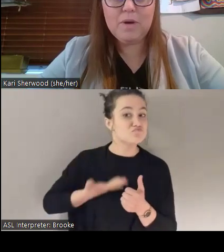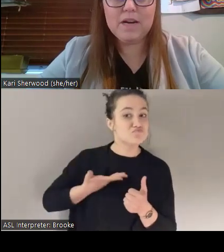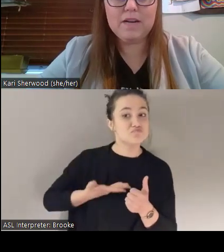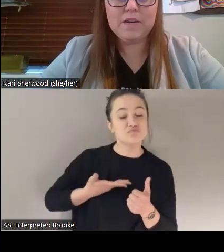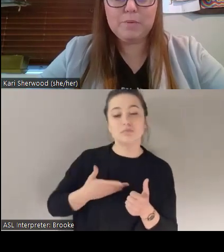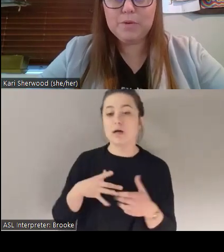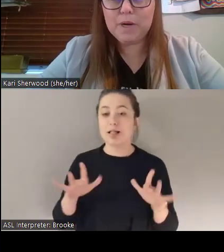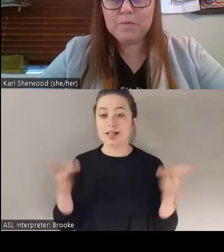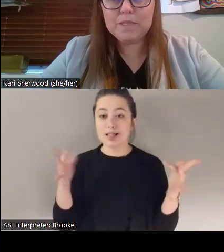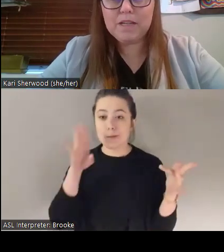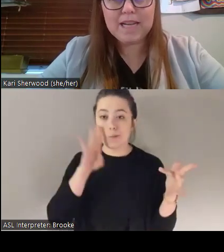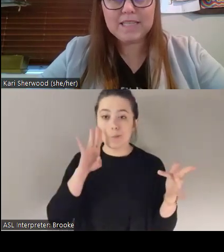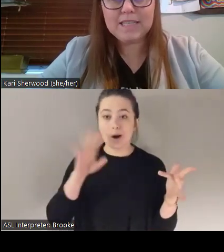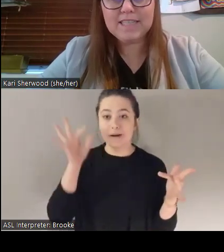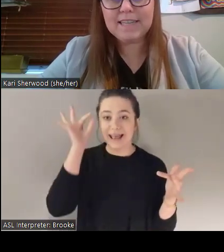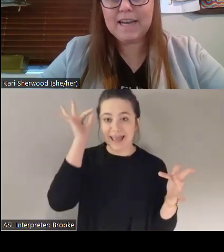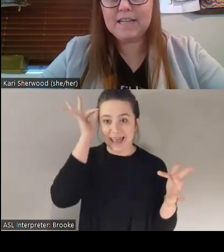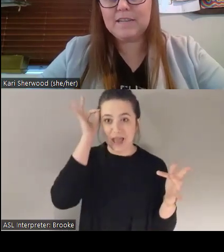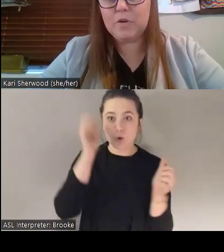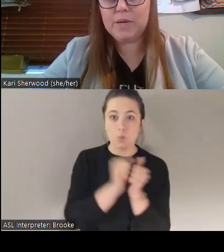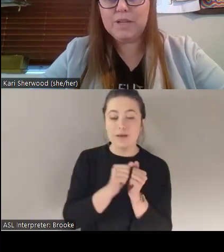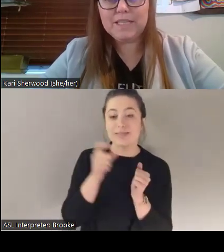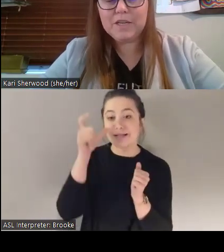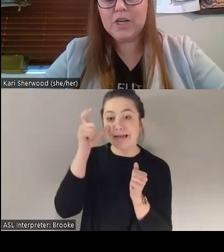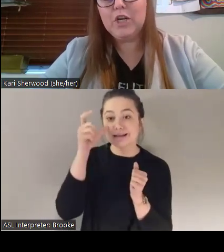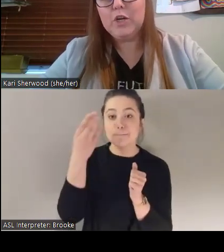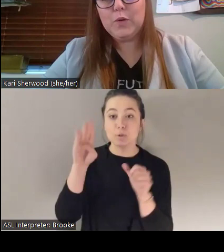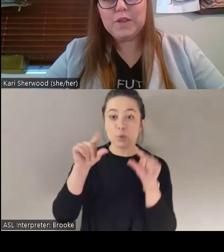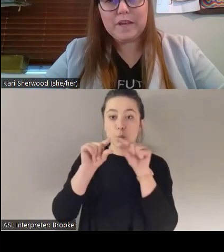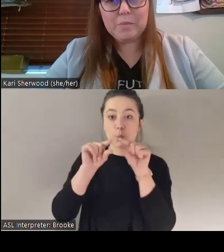wearing blue rimmed glasses and a gray blazer with a